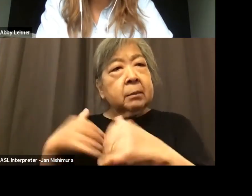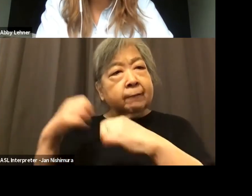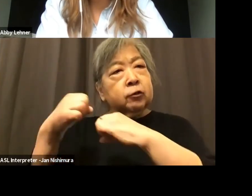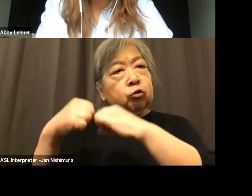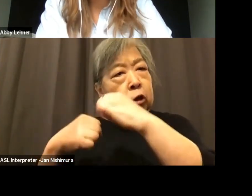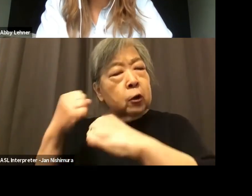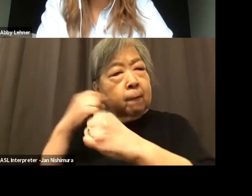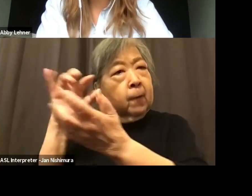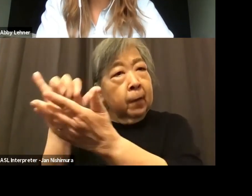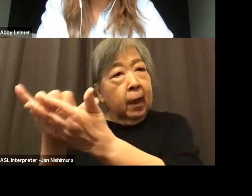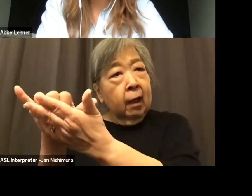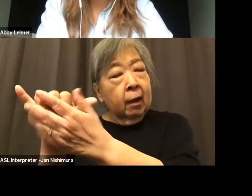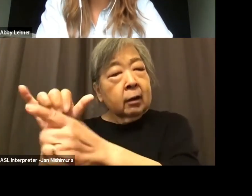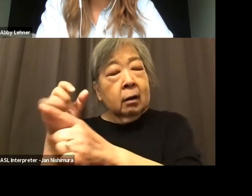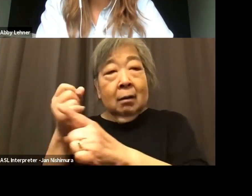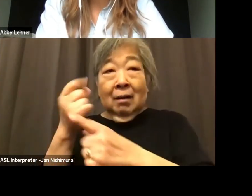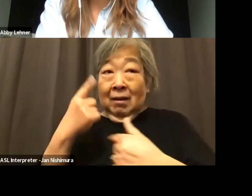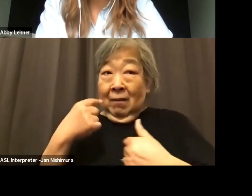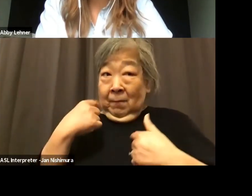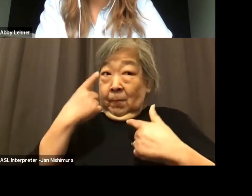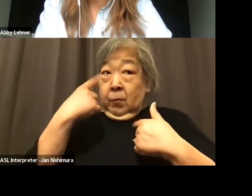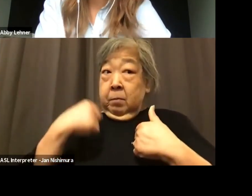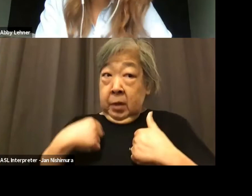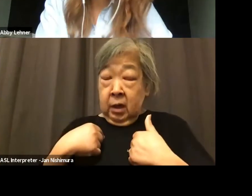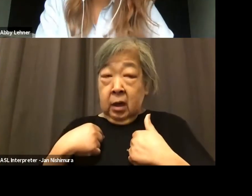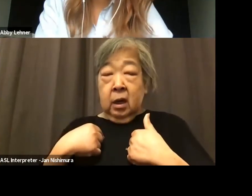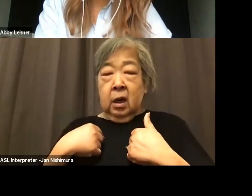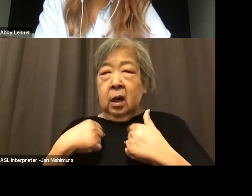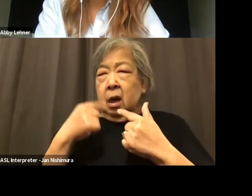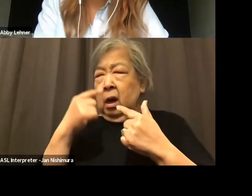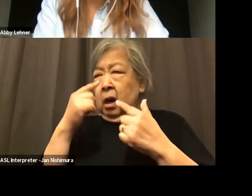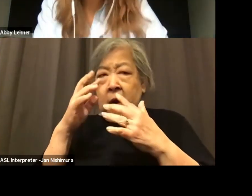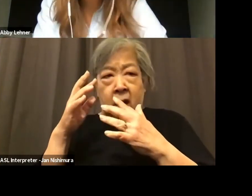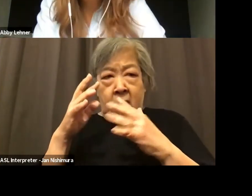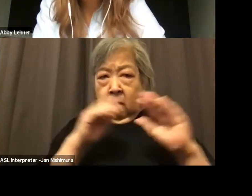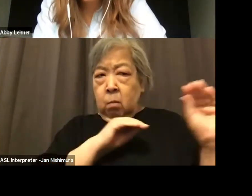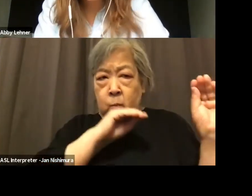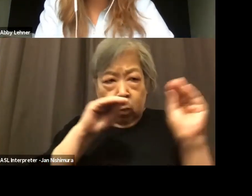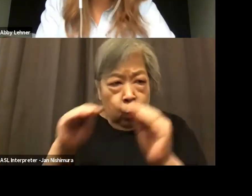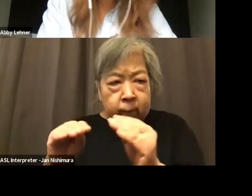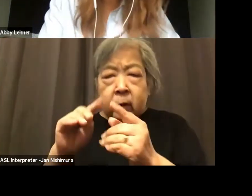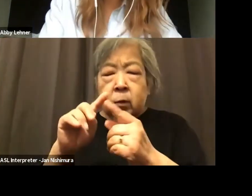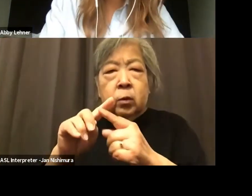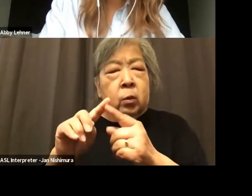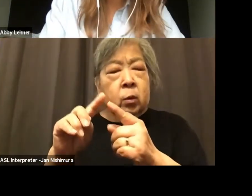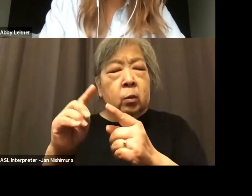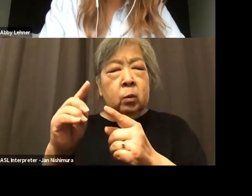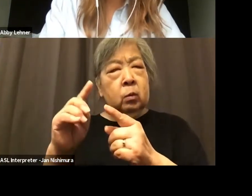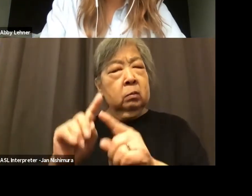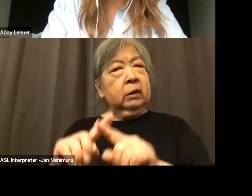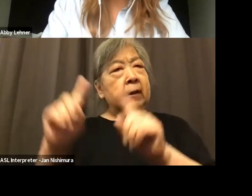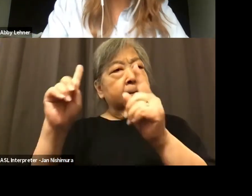However, navigating, relocating to a different country, and getting those same benefits without